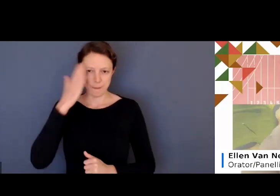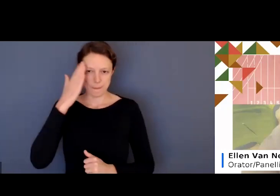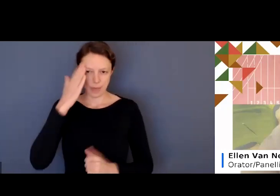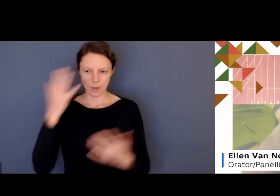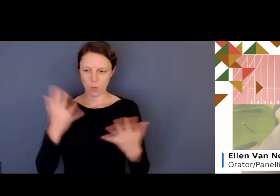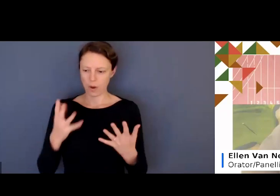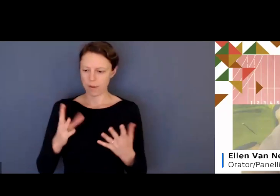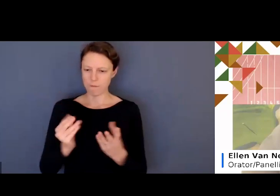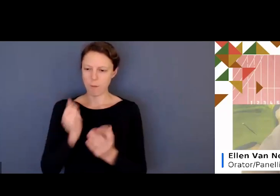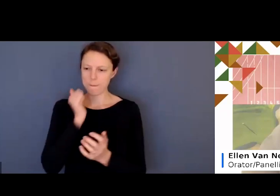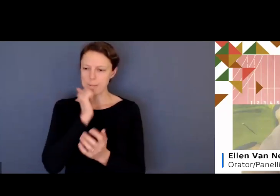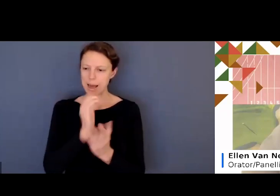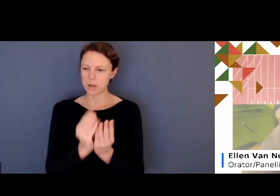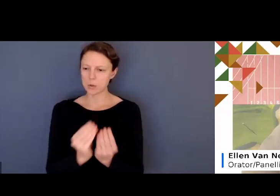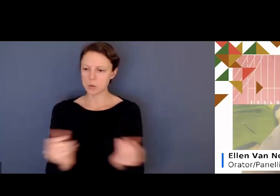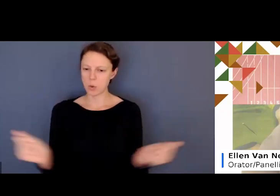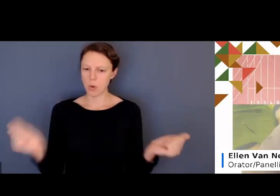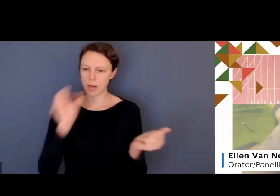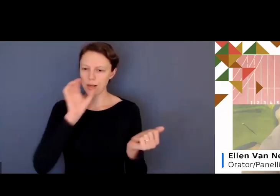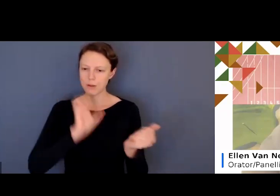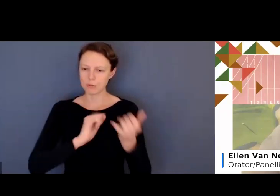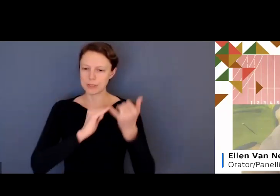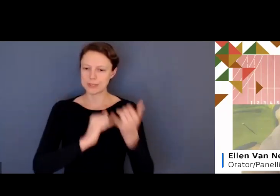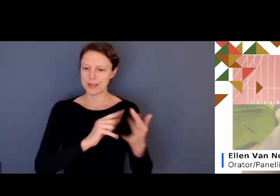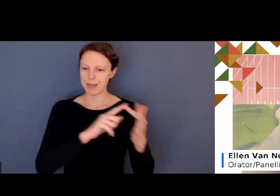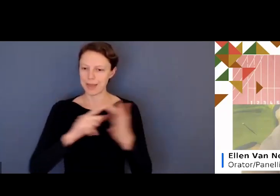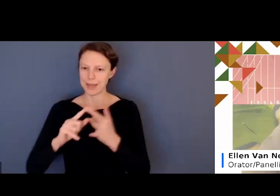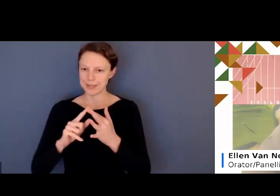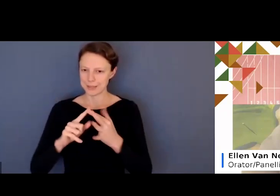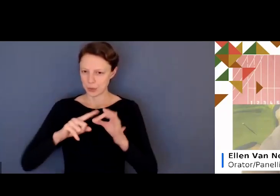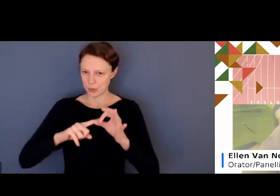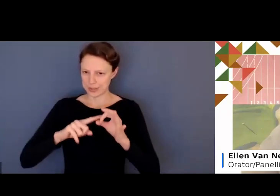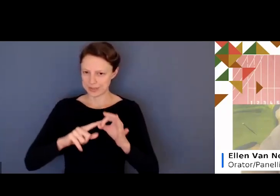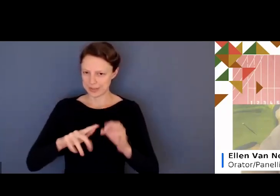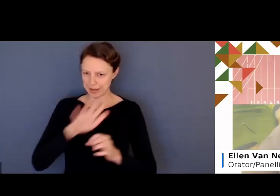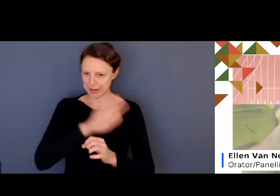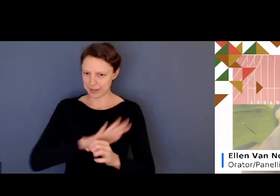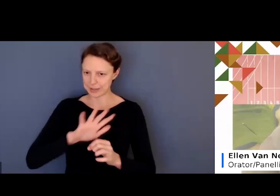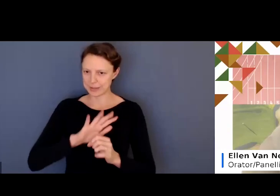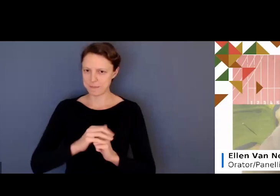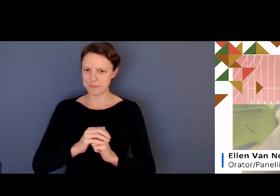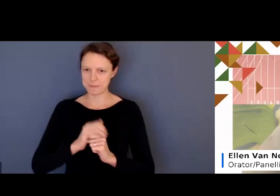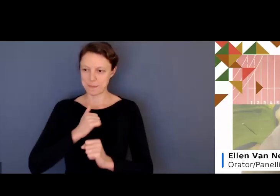in south east Queensland. My brother and I grew up on Yuggera and Turrbal land